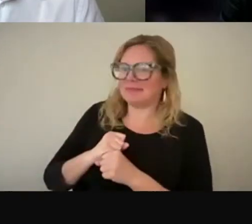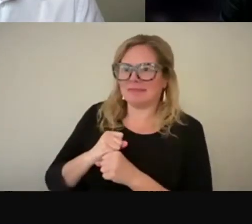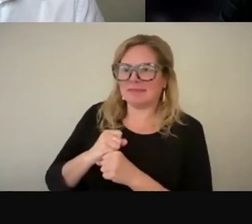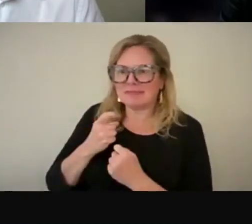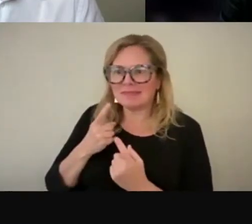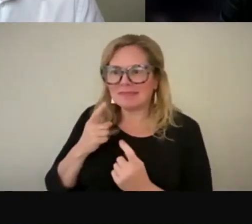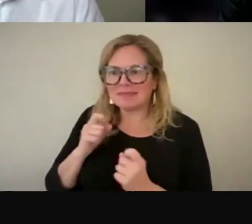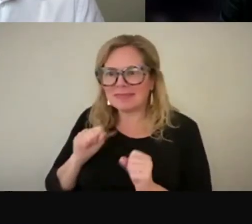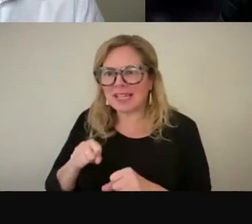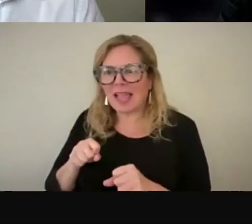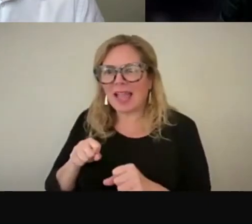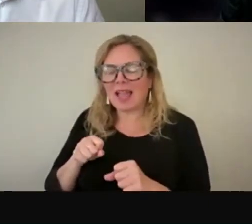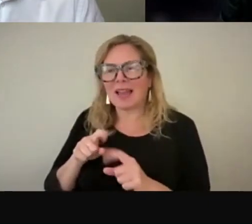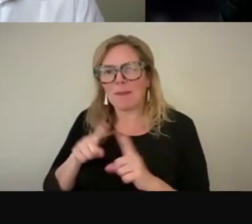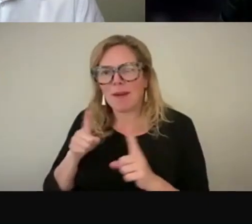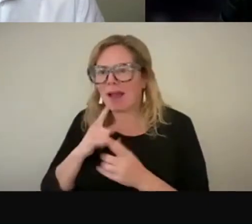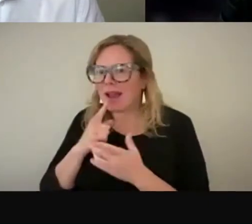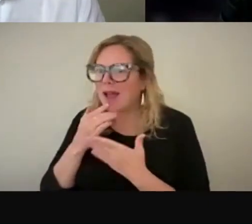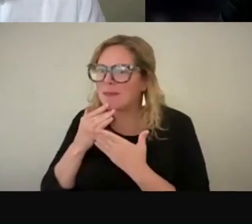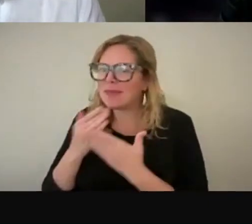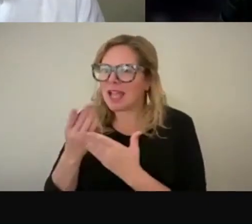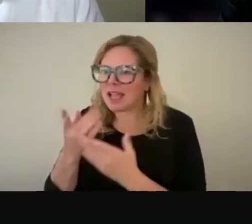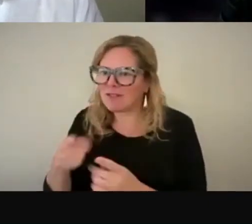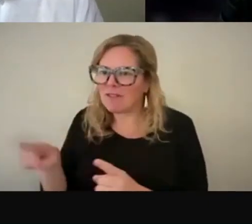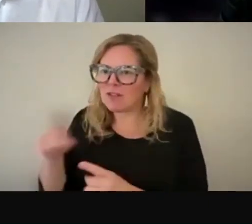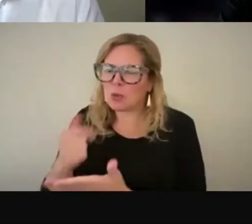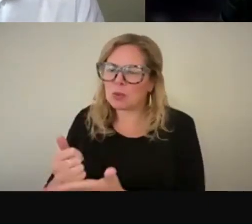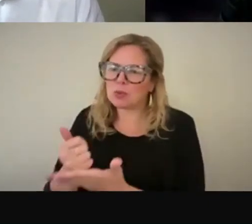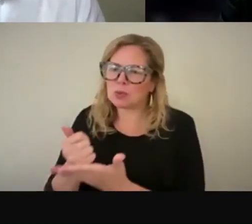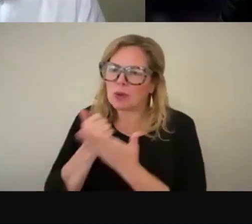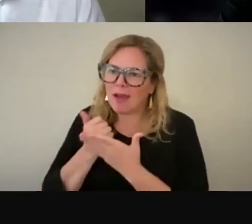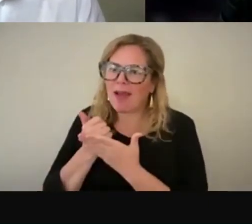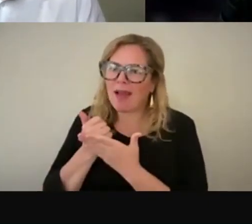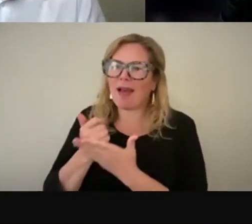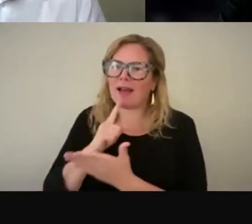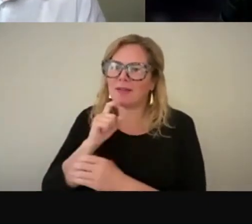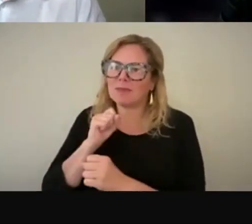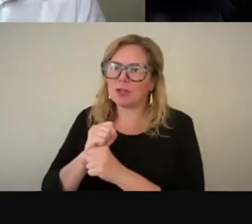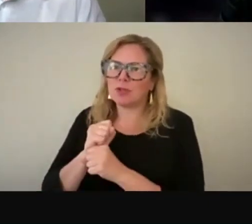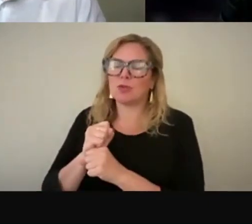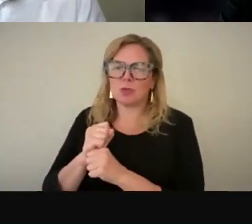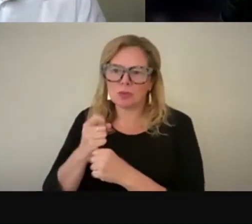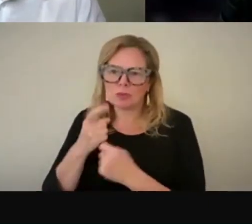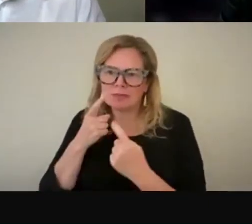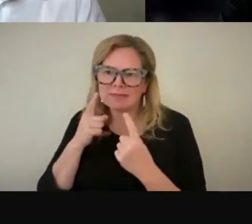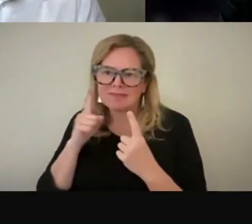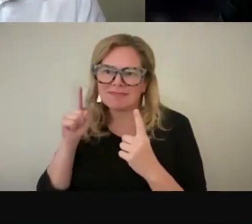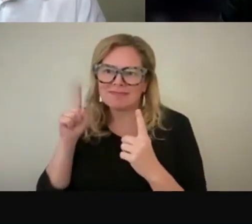on helping bridge those gaps, lots of exciting opportunity. I think we're just about at time, and